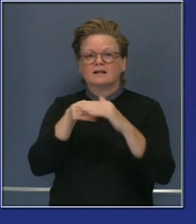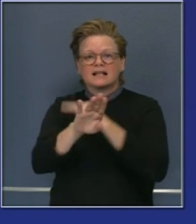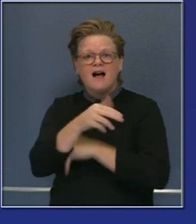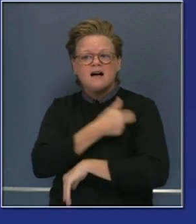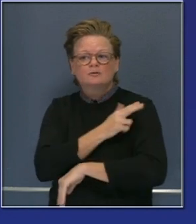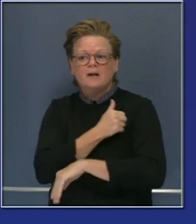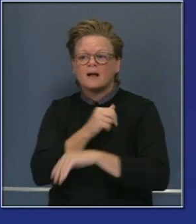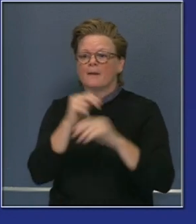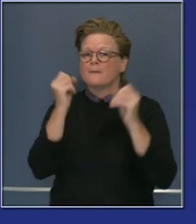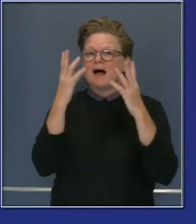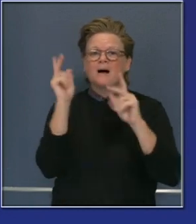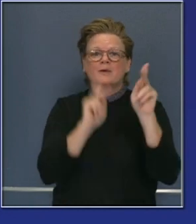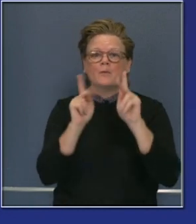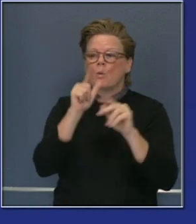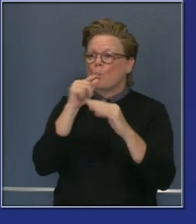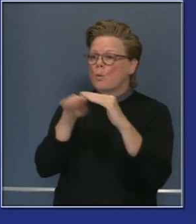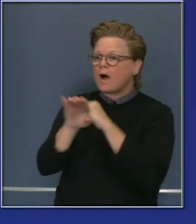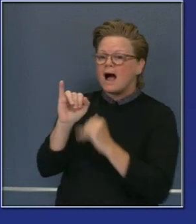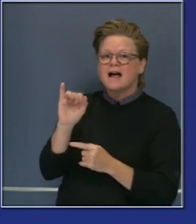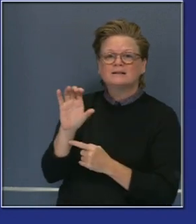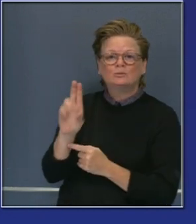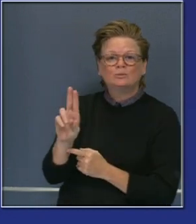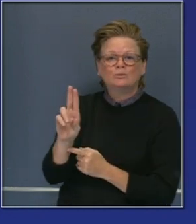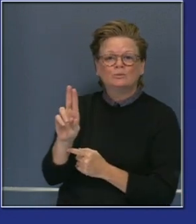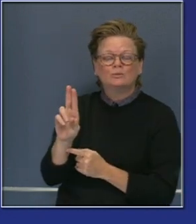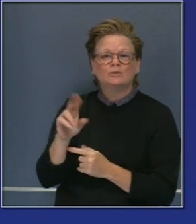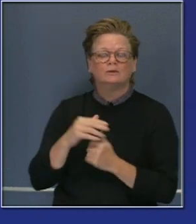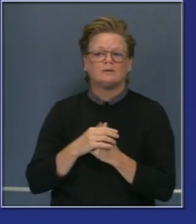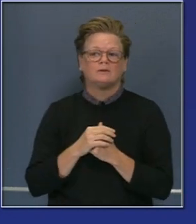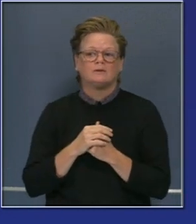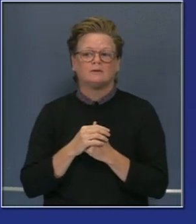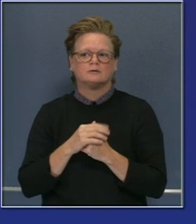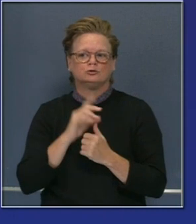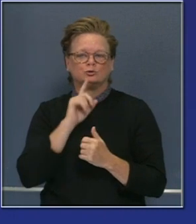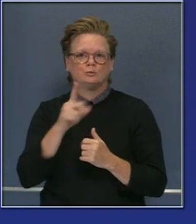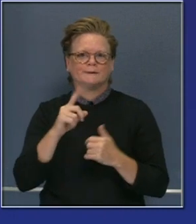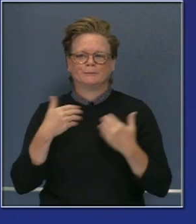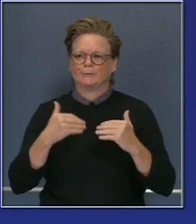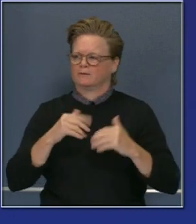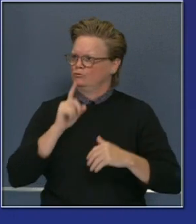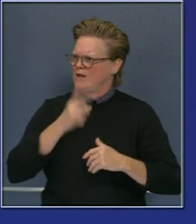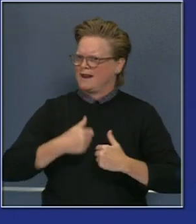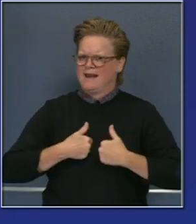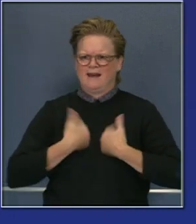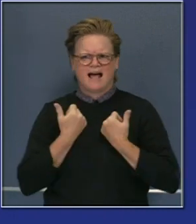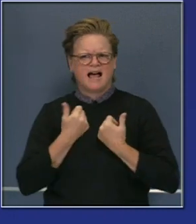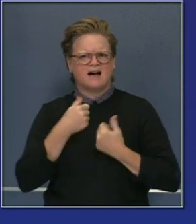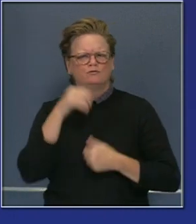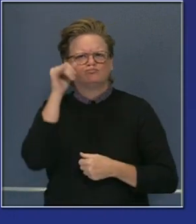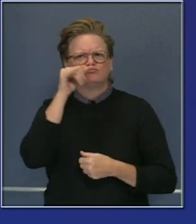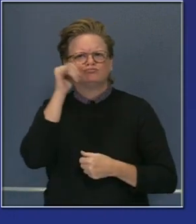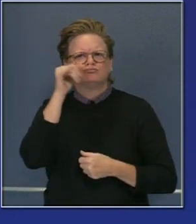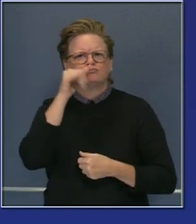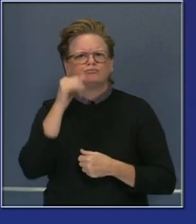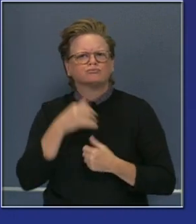DRIVEN FUNDAMENTALLY, ALL OF THIS VERY SOBERLY BY WHAT'S HAPPENING IN THE HOSPITAL SYSTEM AND IN THE ICUS AND WHAT'S HAPPENING ON THE GROUND,